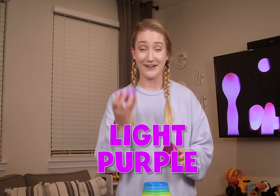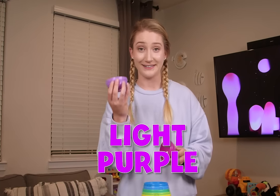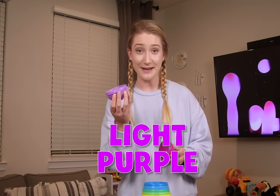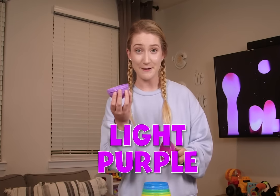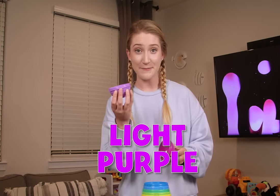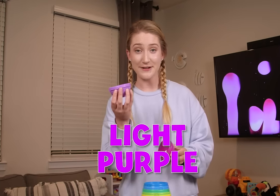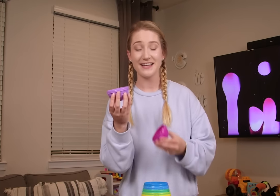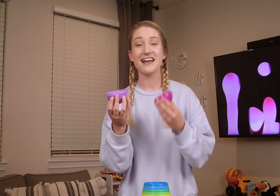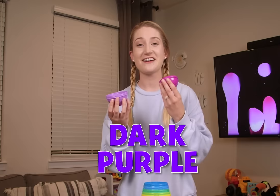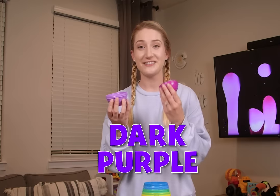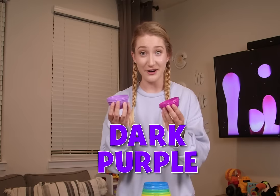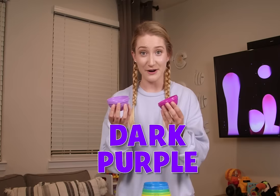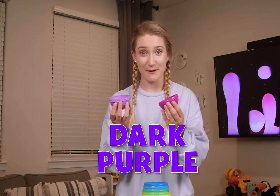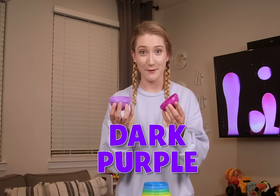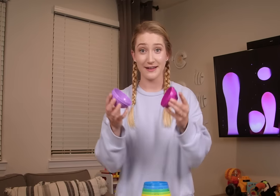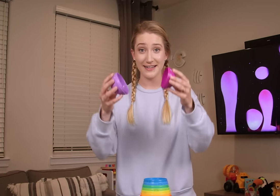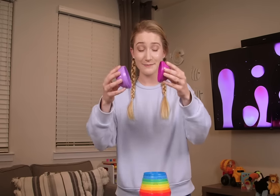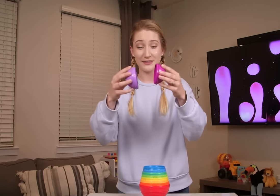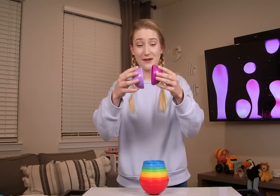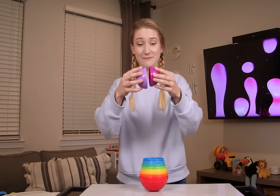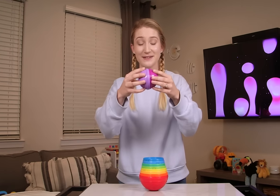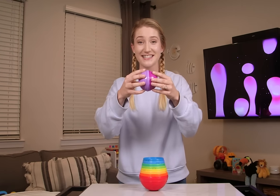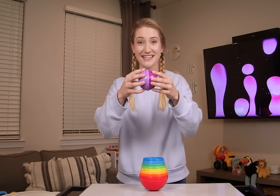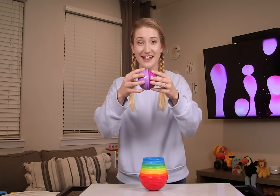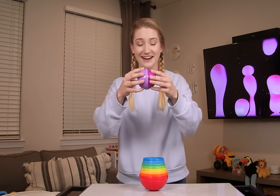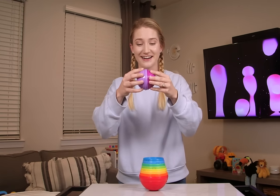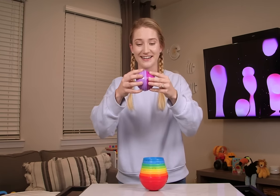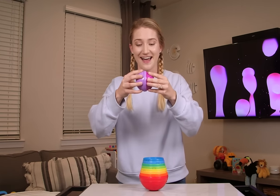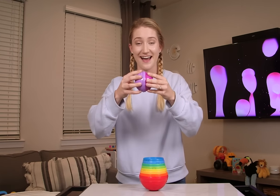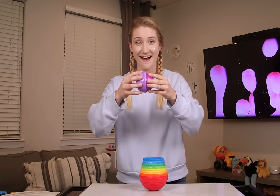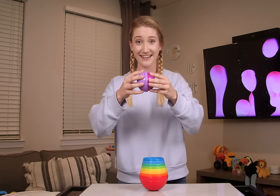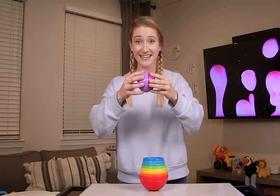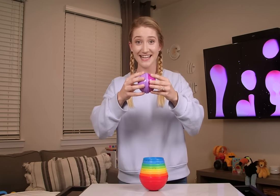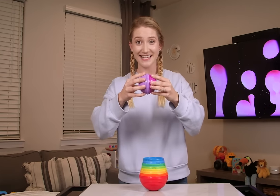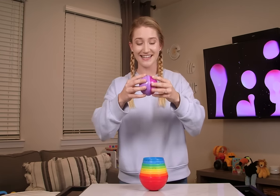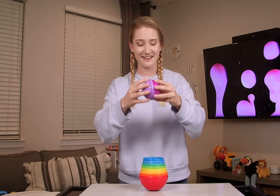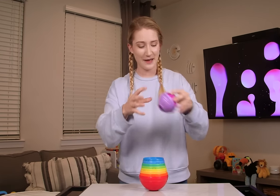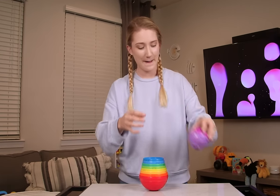Our light purple and our dark purple. Let's put them together. Twink.